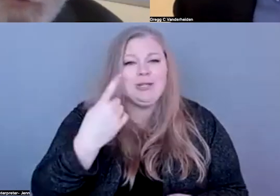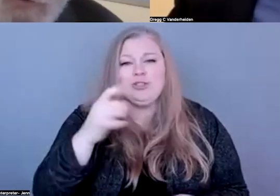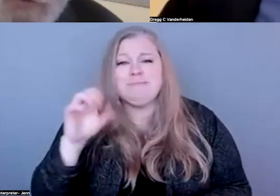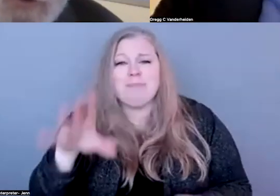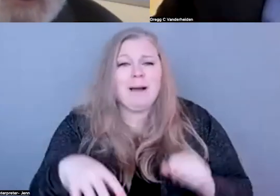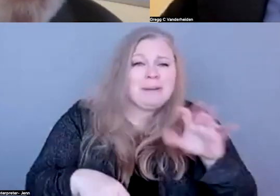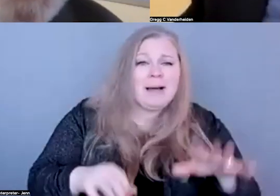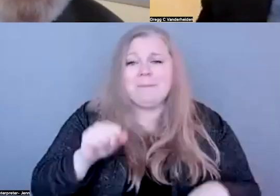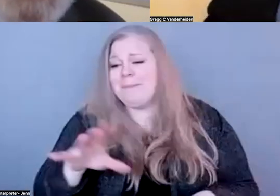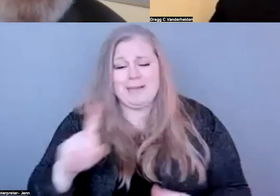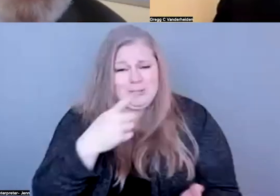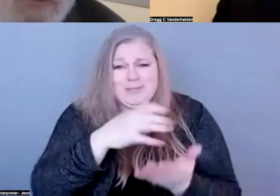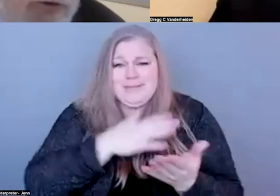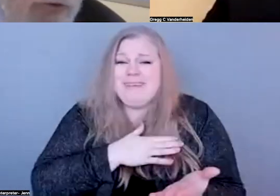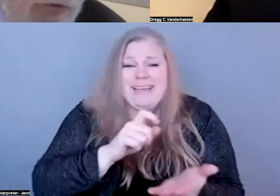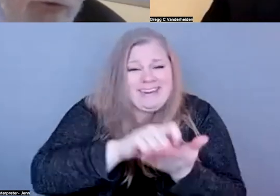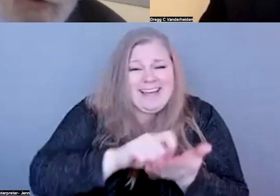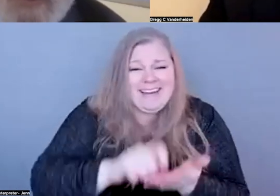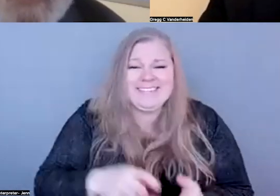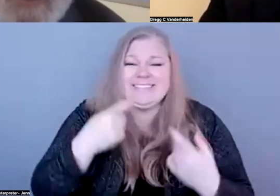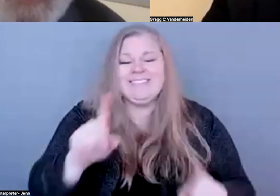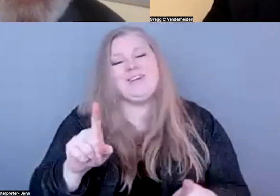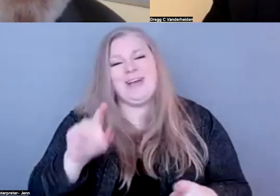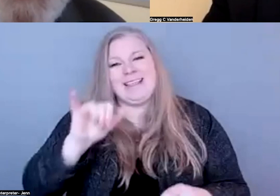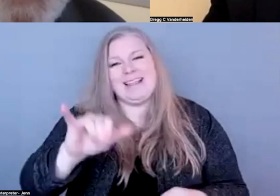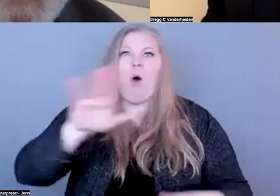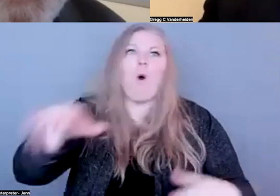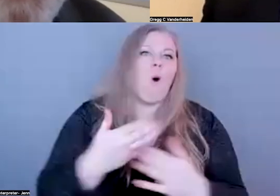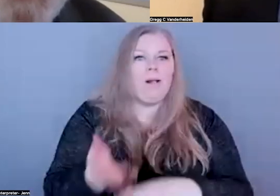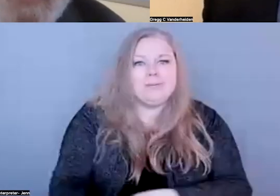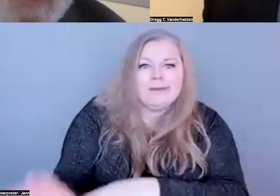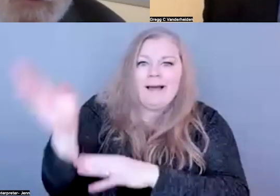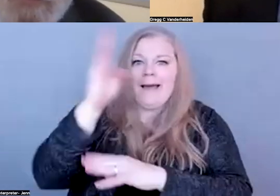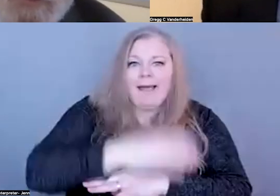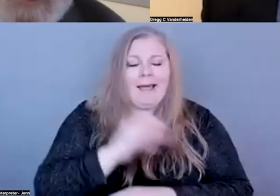just notes that I took during the course of an entire day of extraordinary discussion.